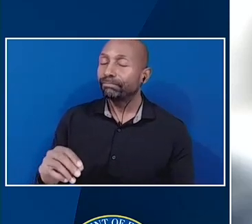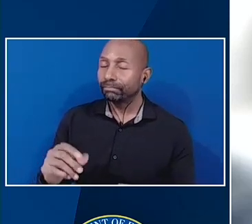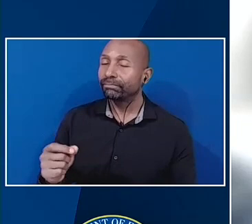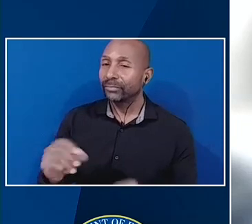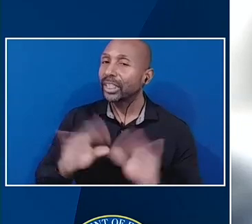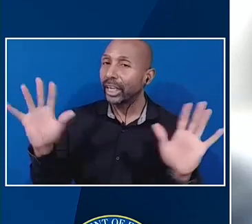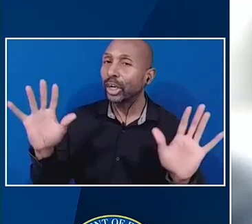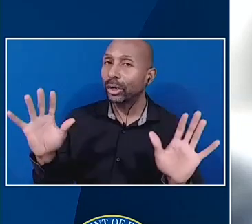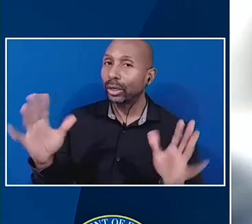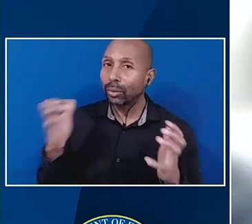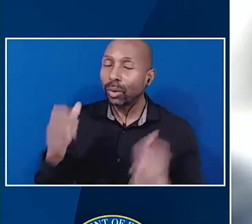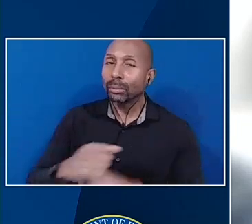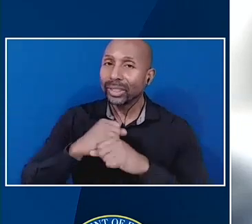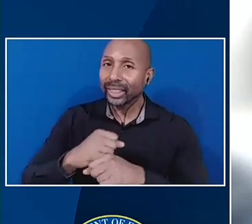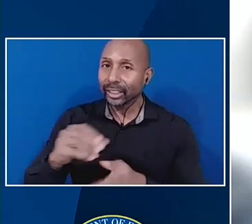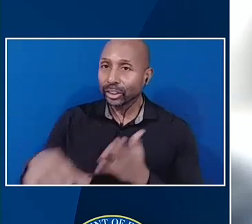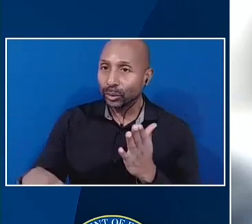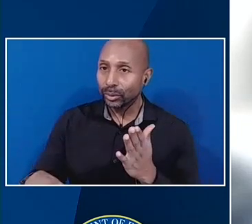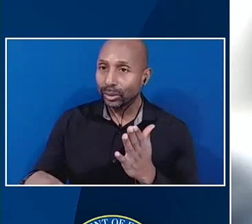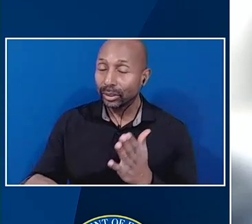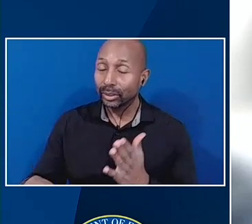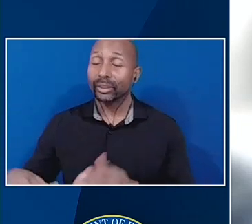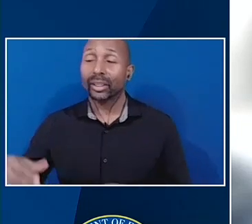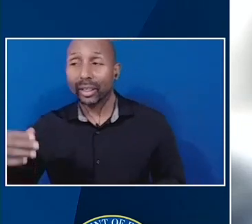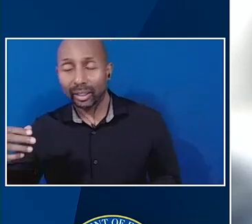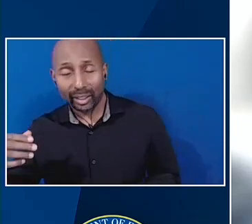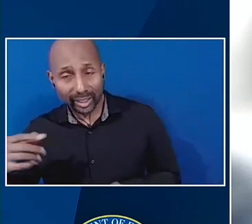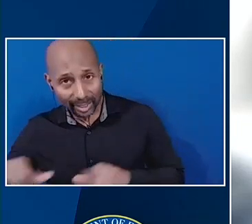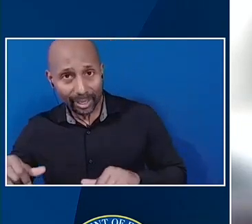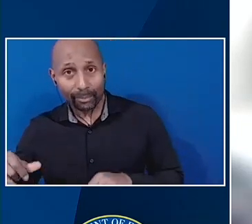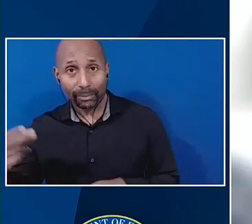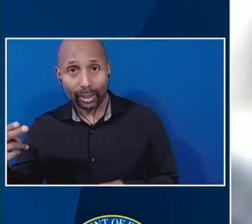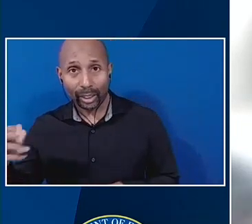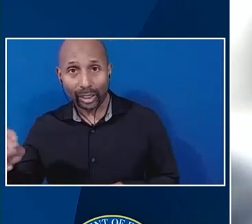about let's make sure we're really paying attention to concrete examples.